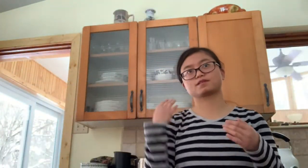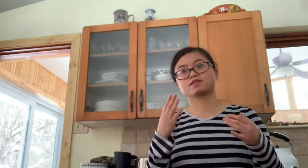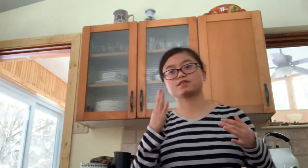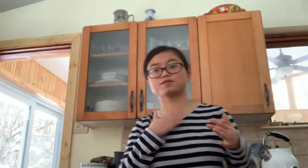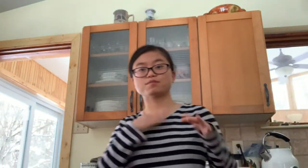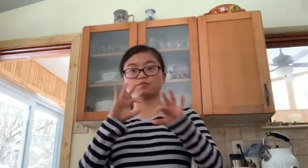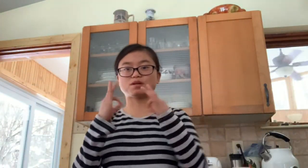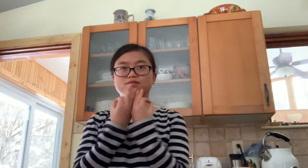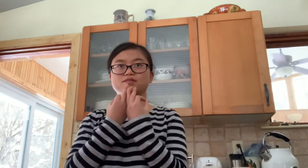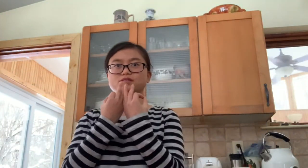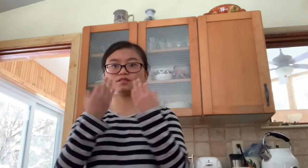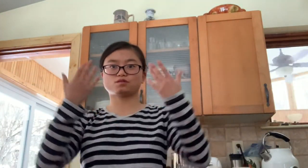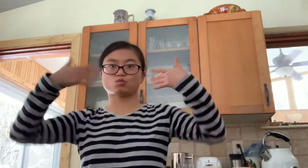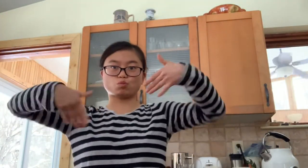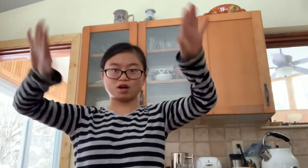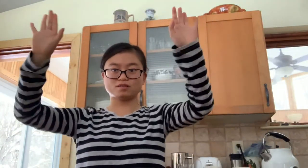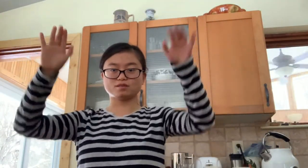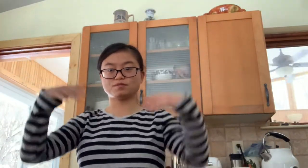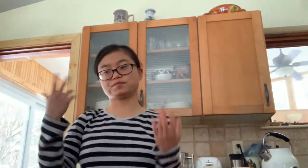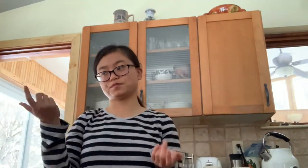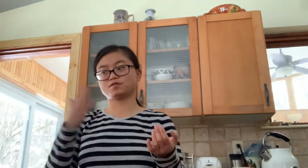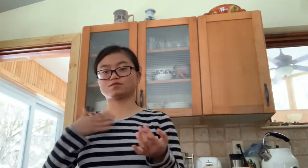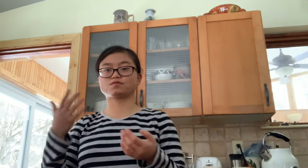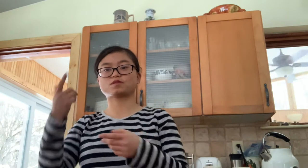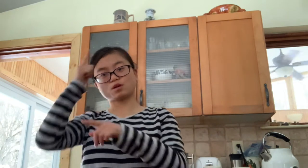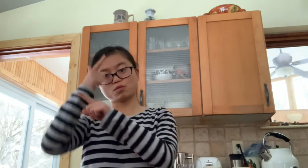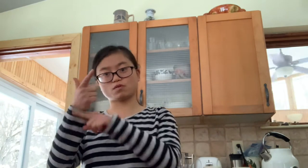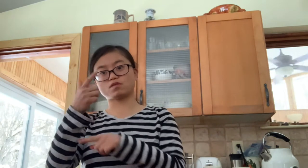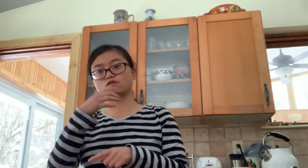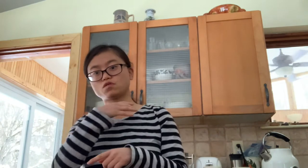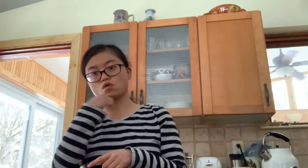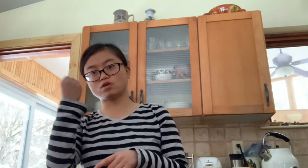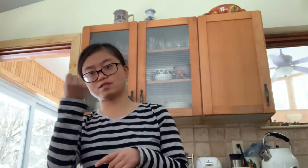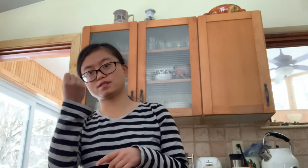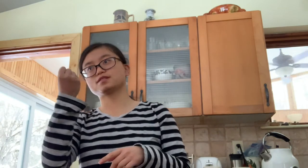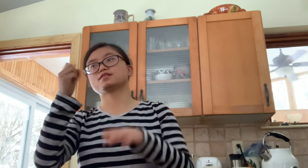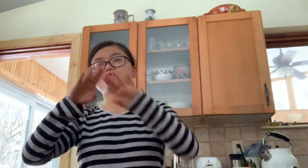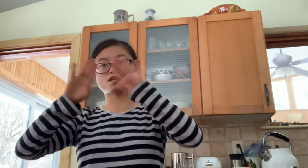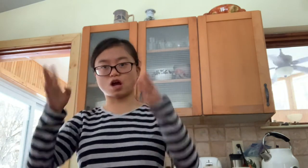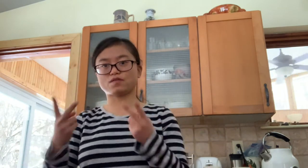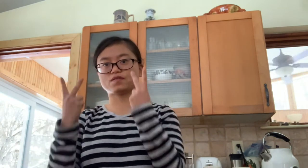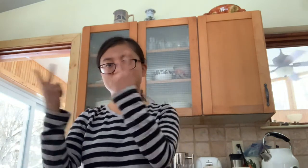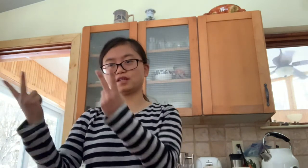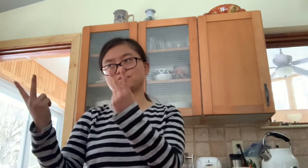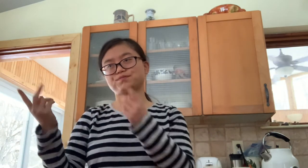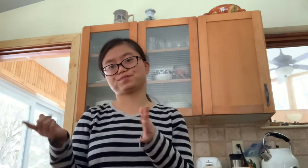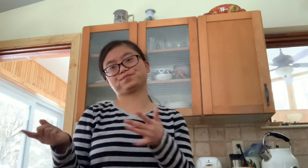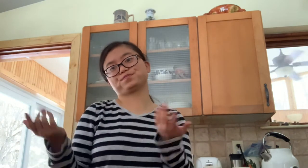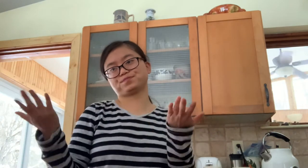My family went visit to my eldest brother's house.